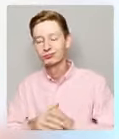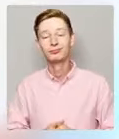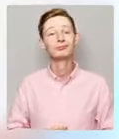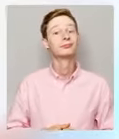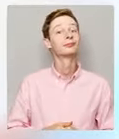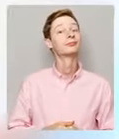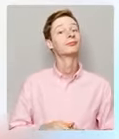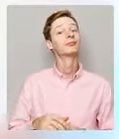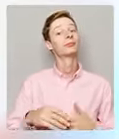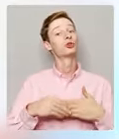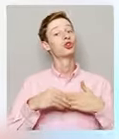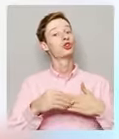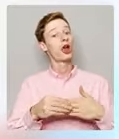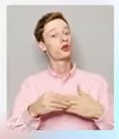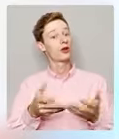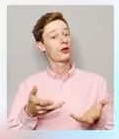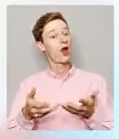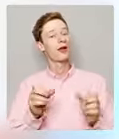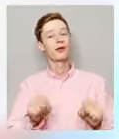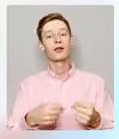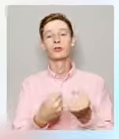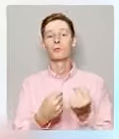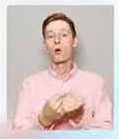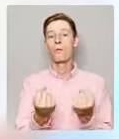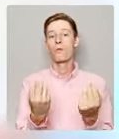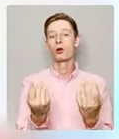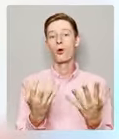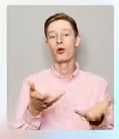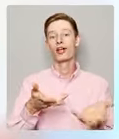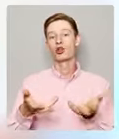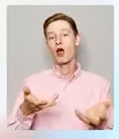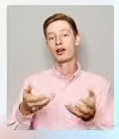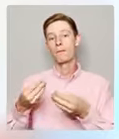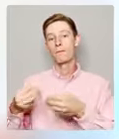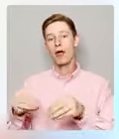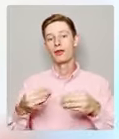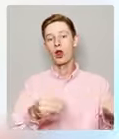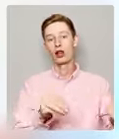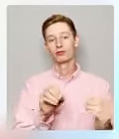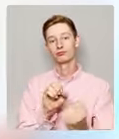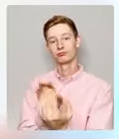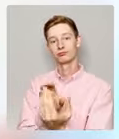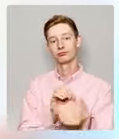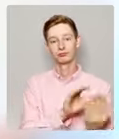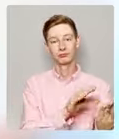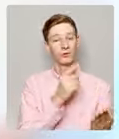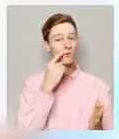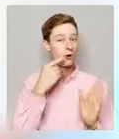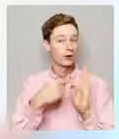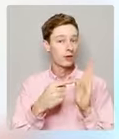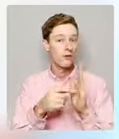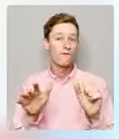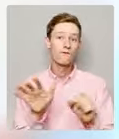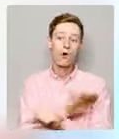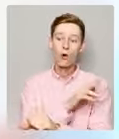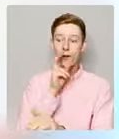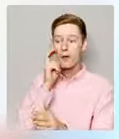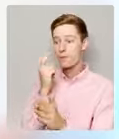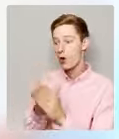when implementing generous interactions can be to support multiple interaction methodologies. For example, you can have a fully immersive mode